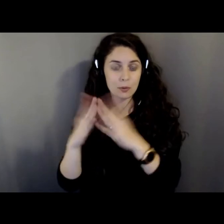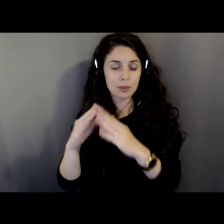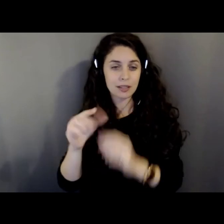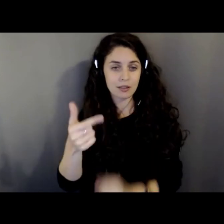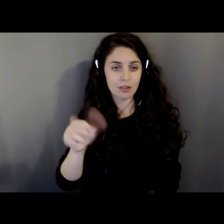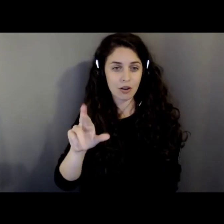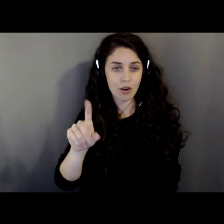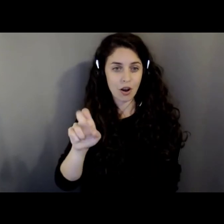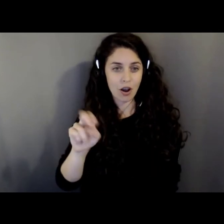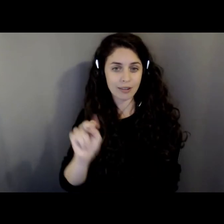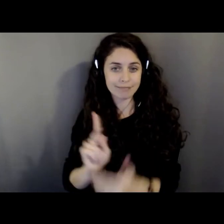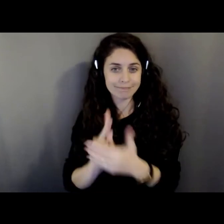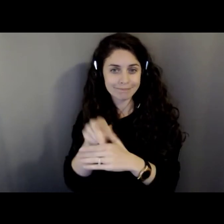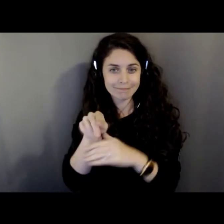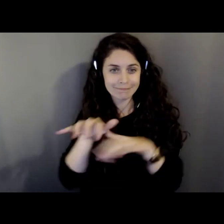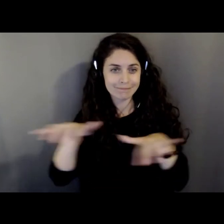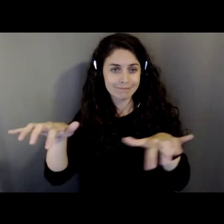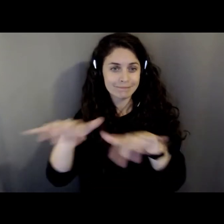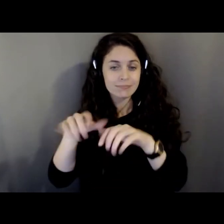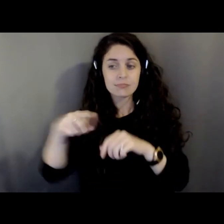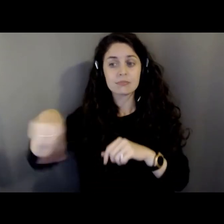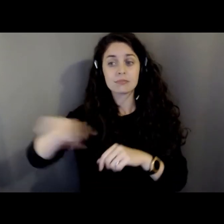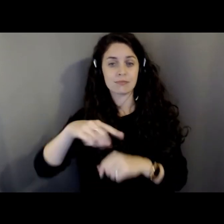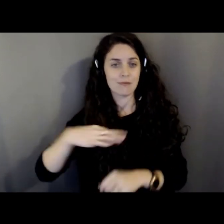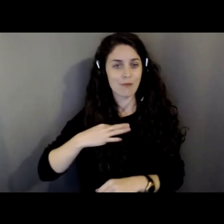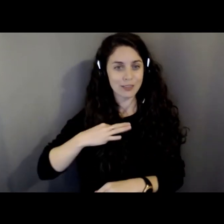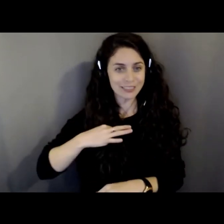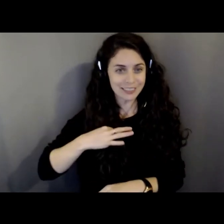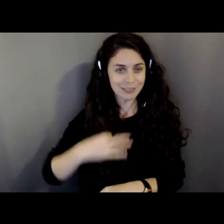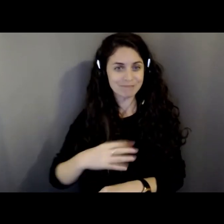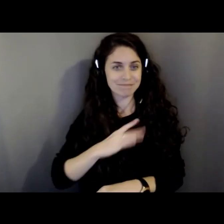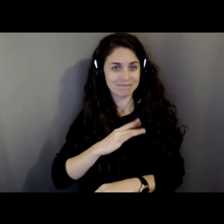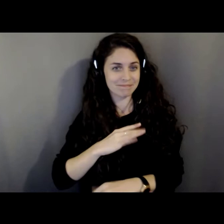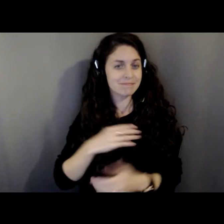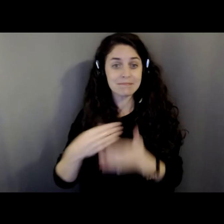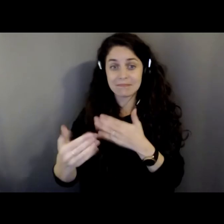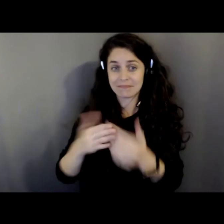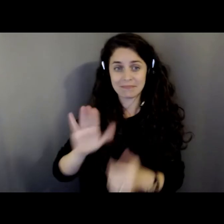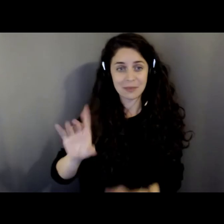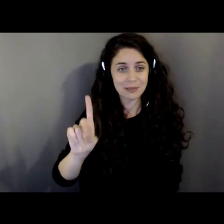get to complete volunteer activities regardless of their disability and they get to work with